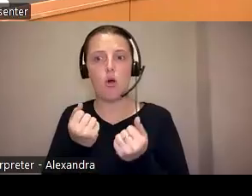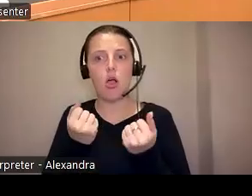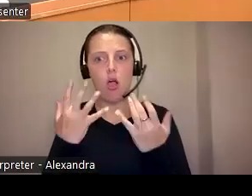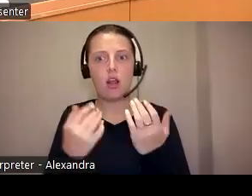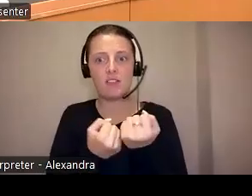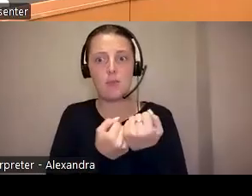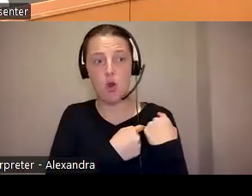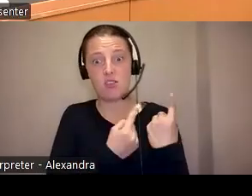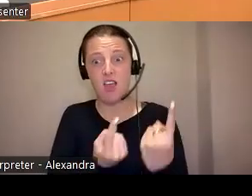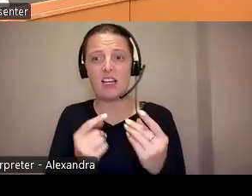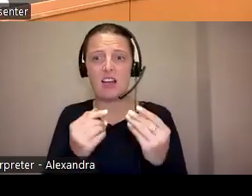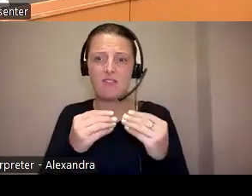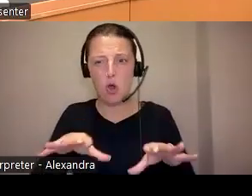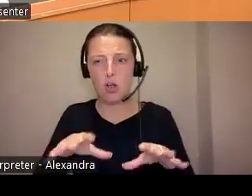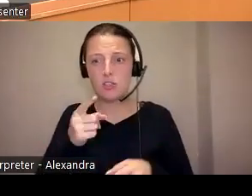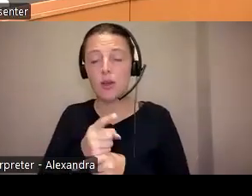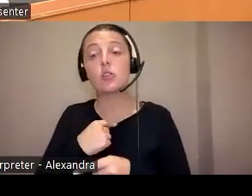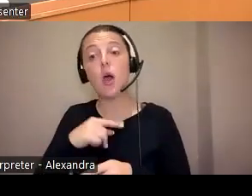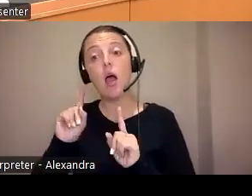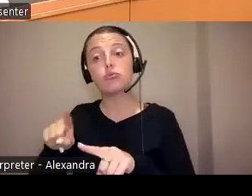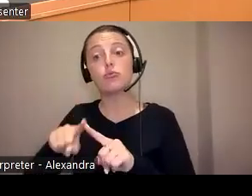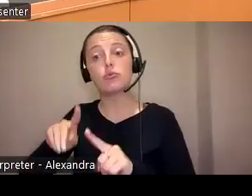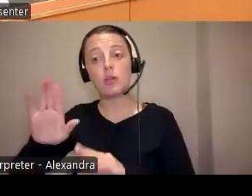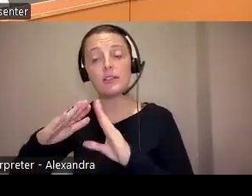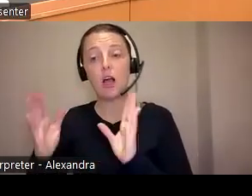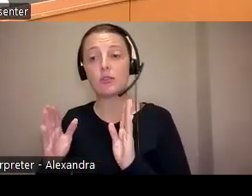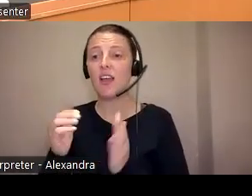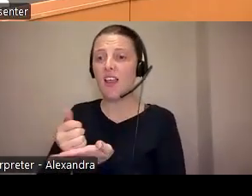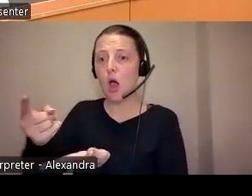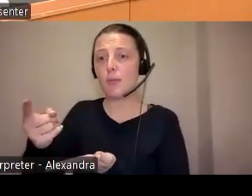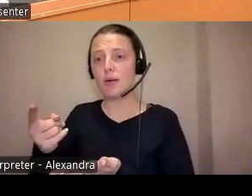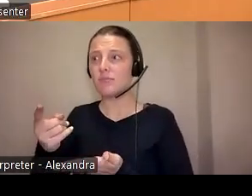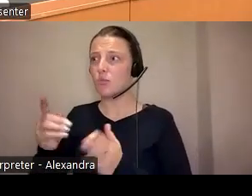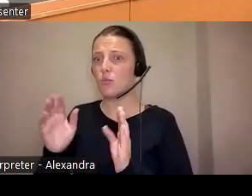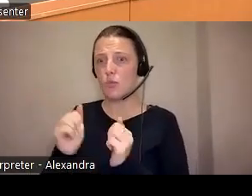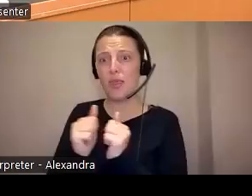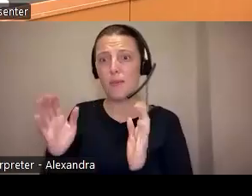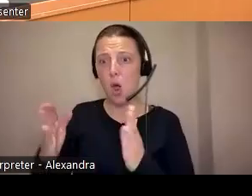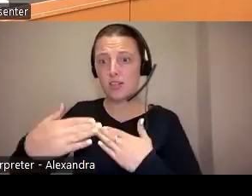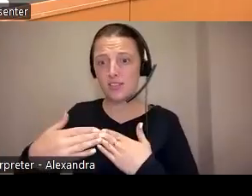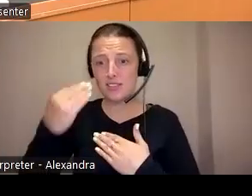help him organize boxes. Um, have a familiar face in a new space and, um, you know, he was beaming